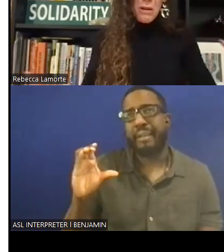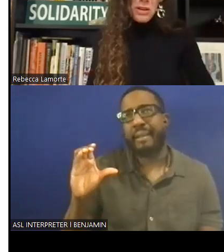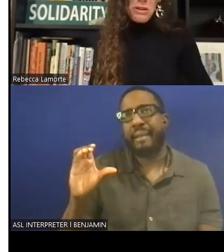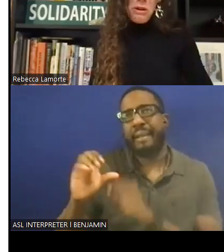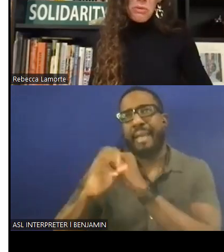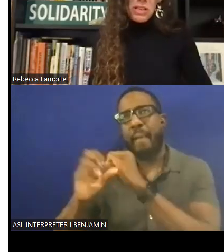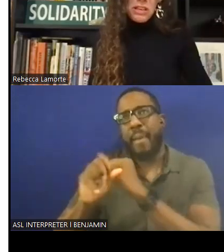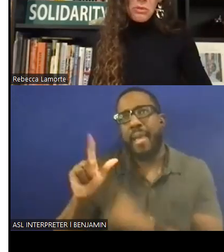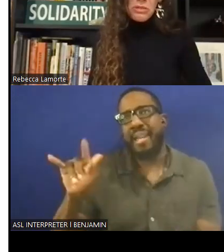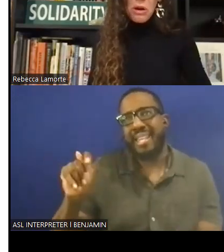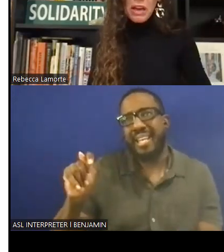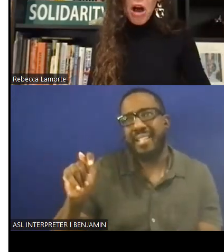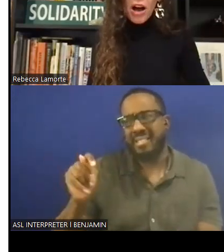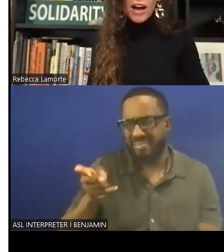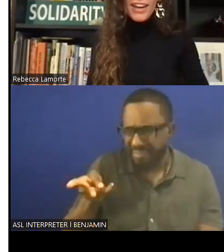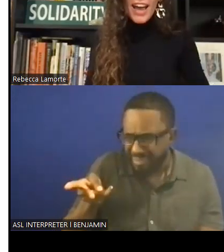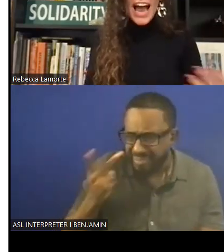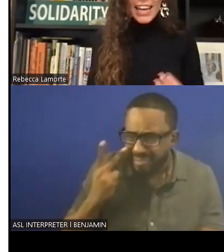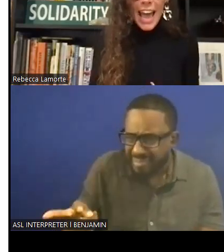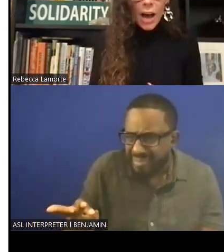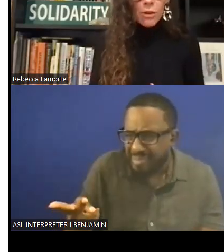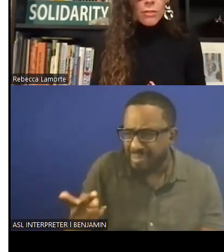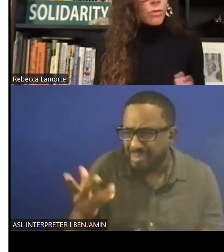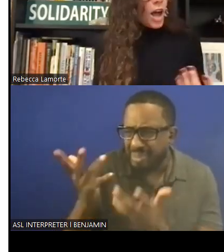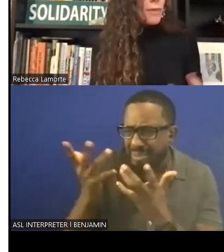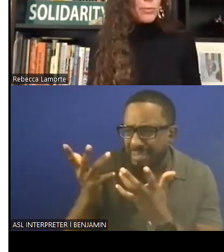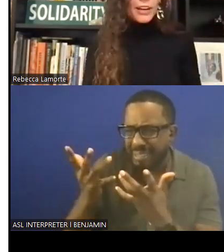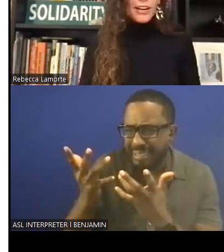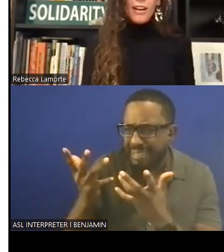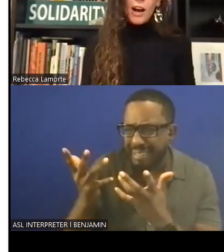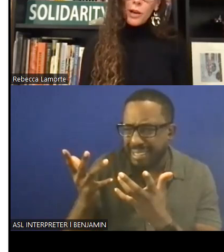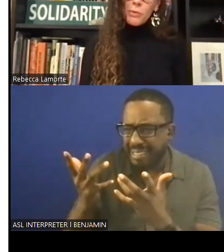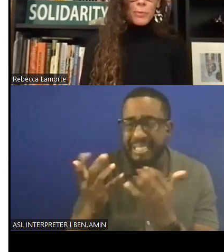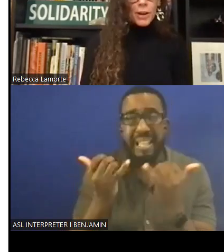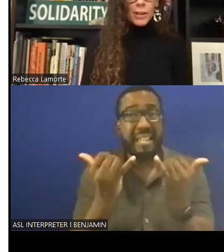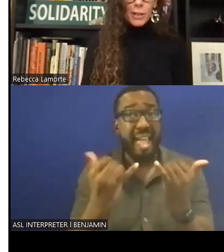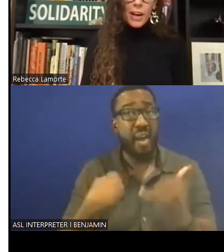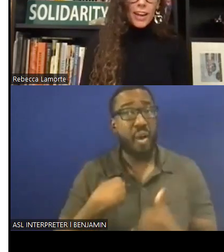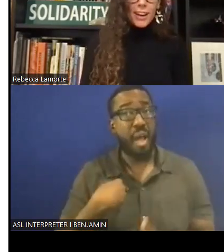I wouldn't know what to think was going on. And now, "I'm Rebecca, a white woman with curly brown hair,